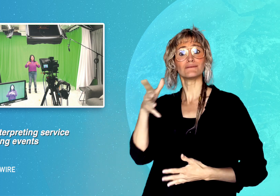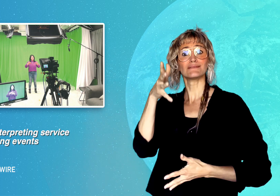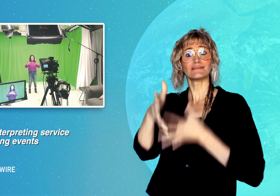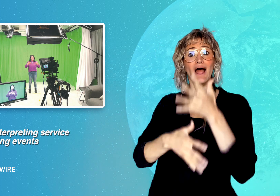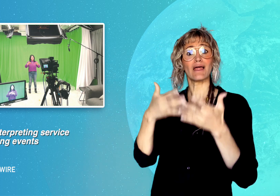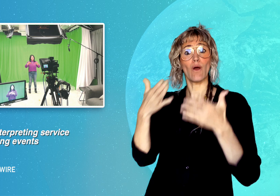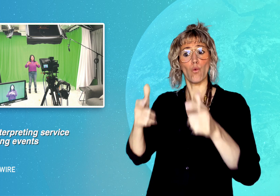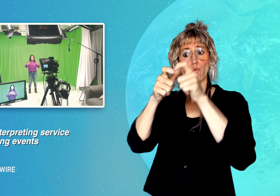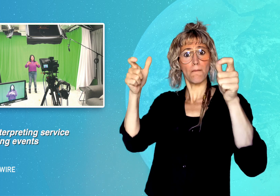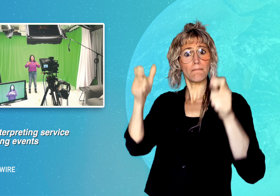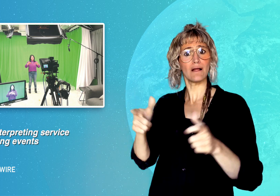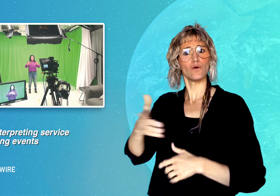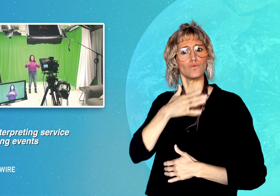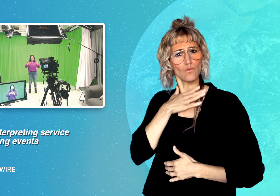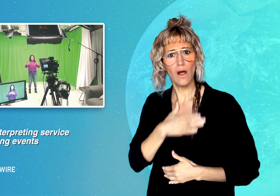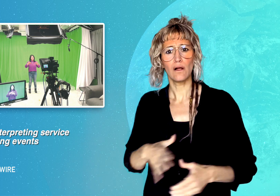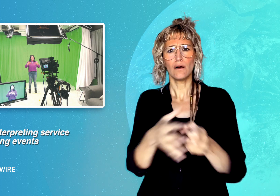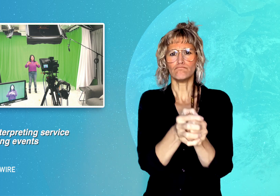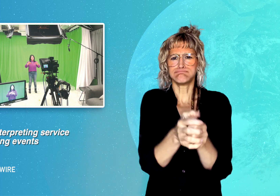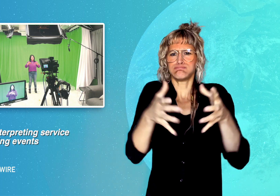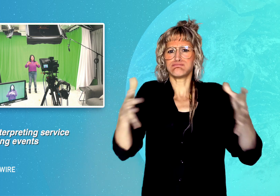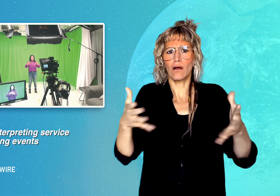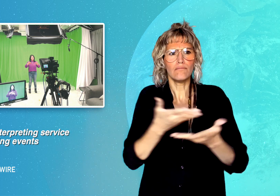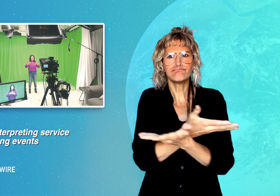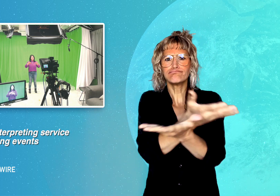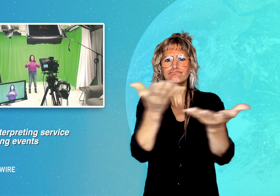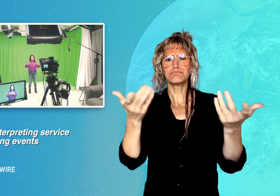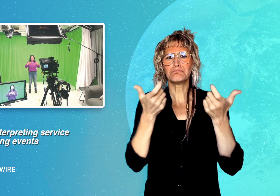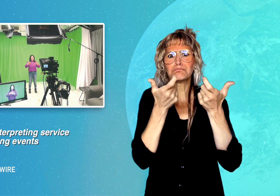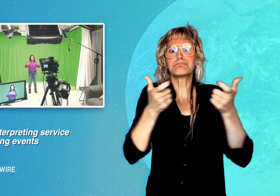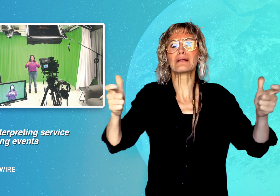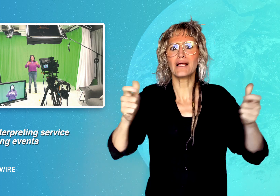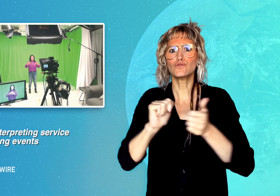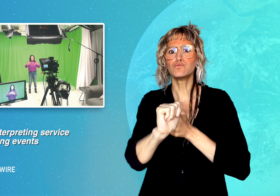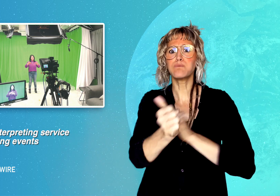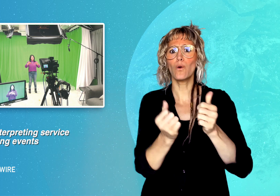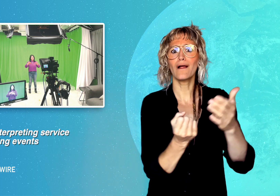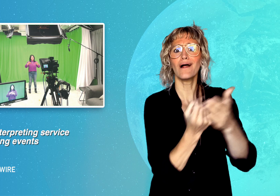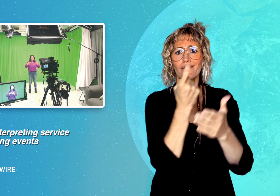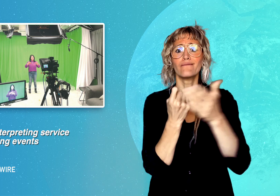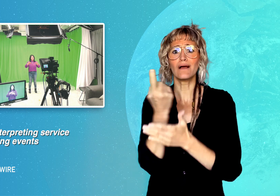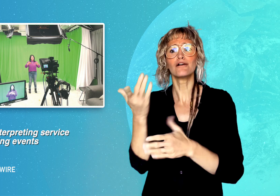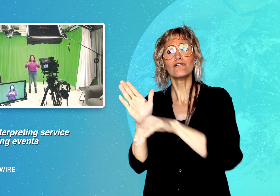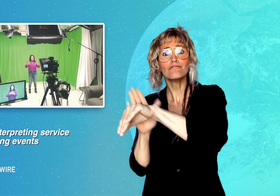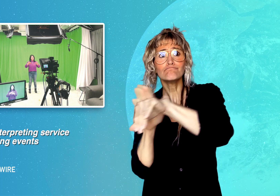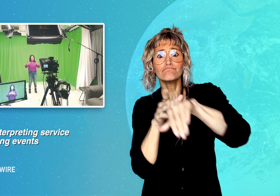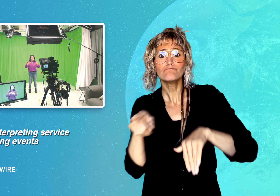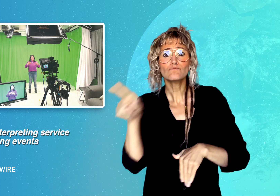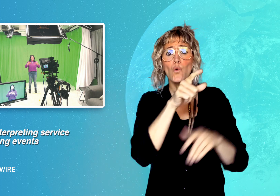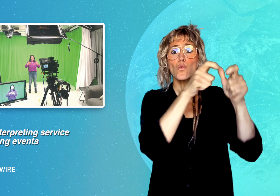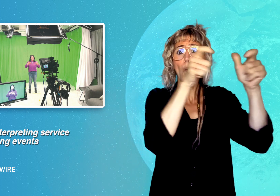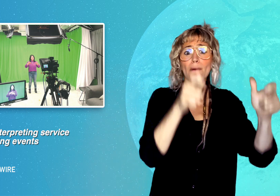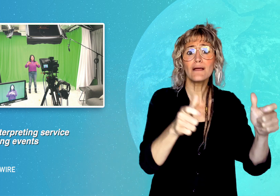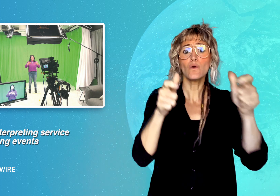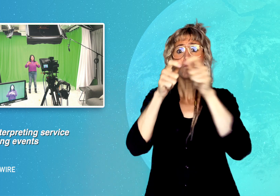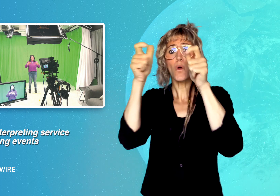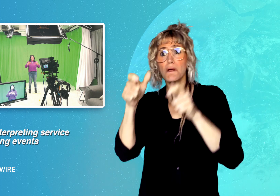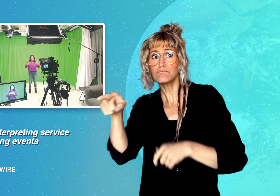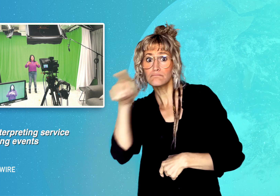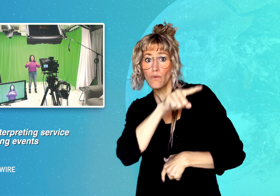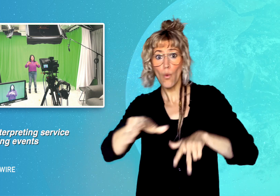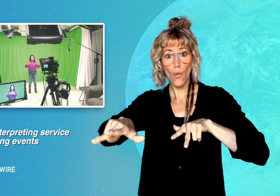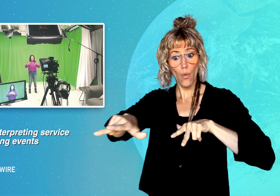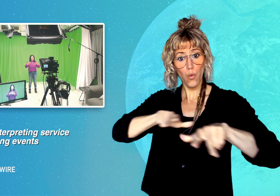to expand to all major sporting events by giving companies that